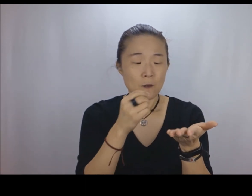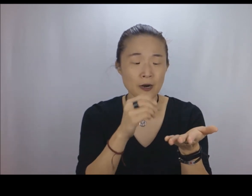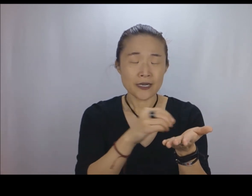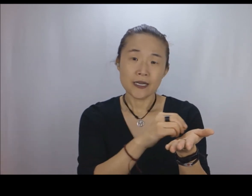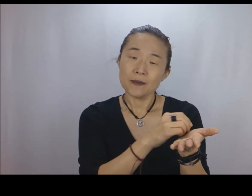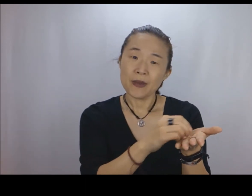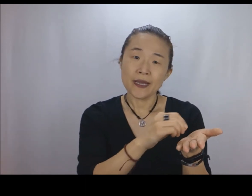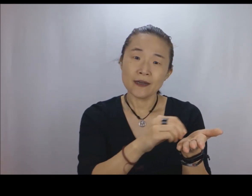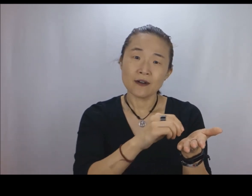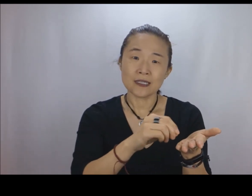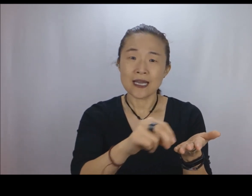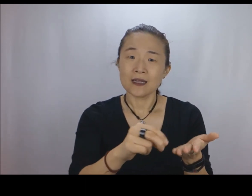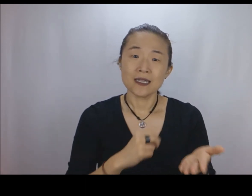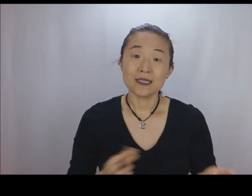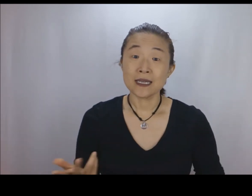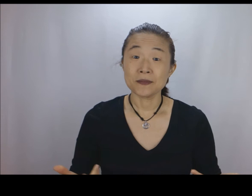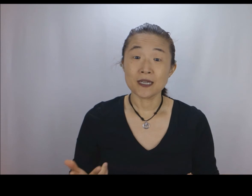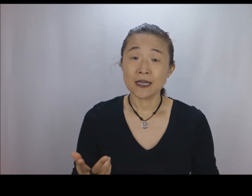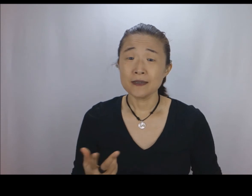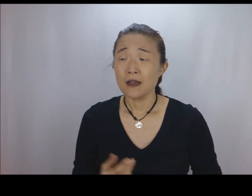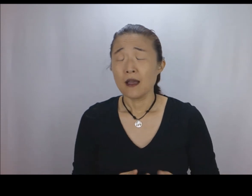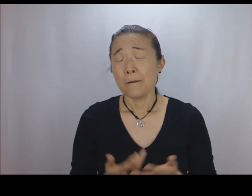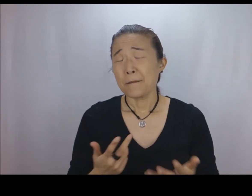Writing and pen are exactly the same sign.